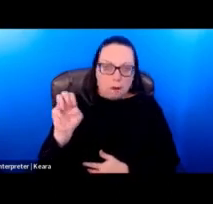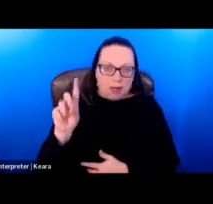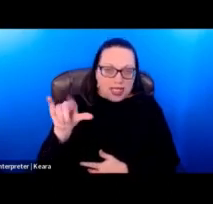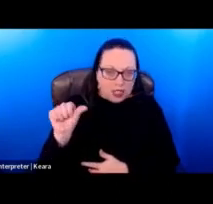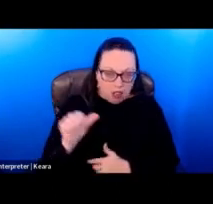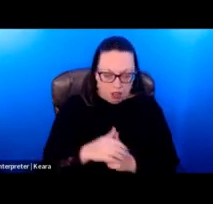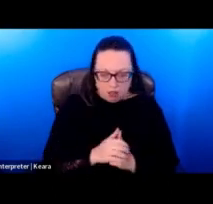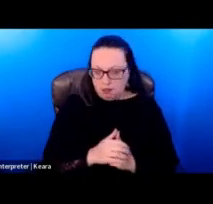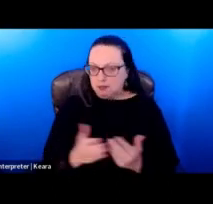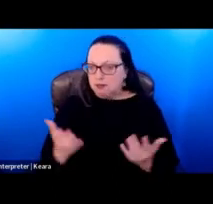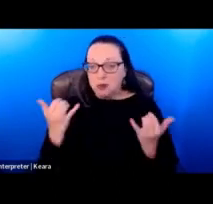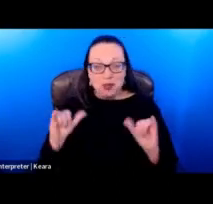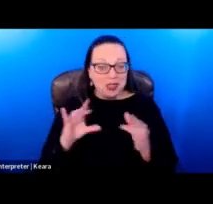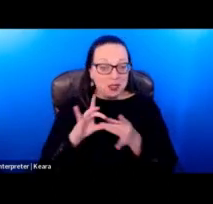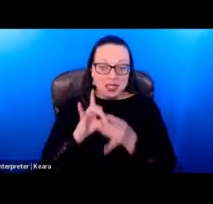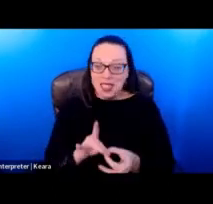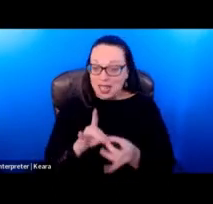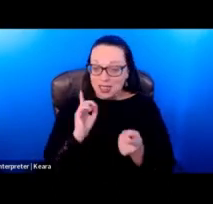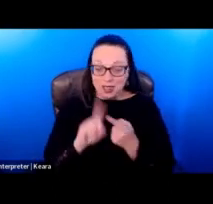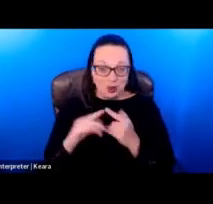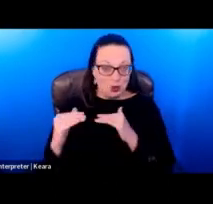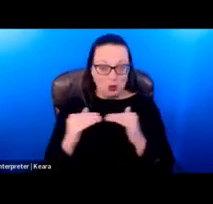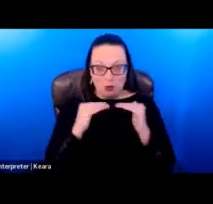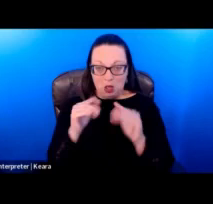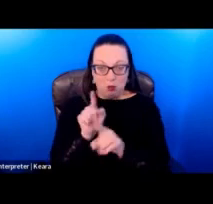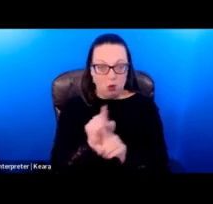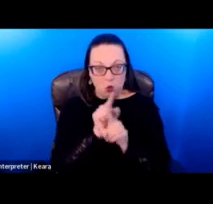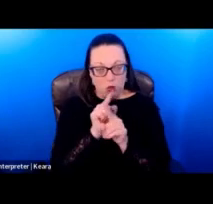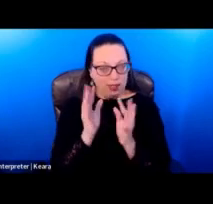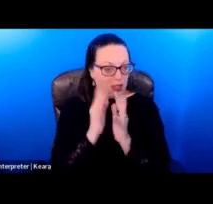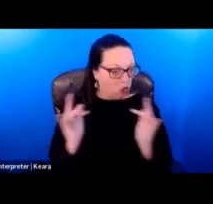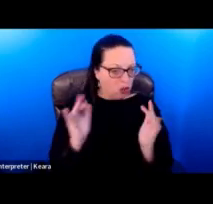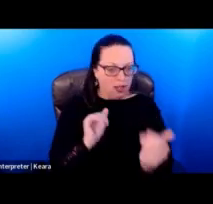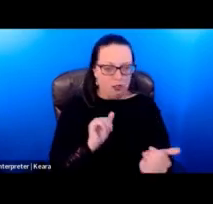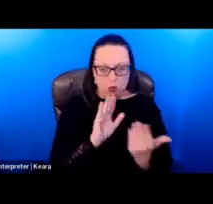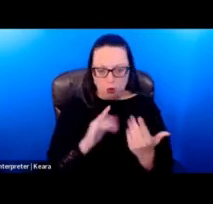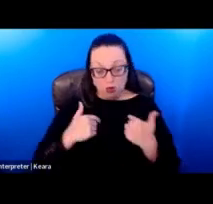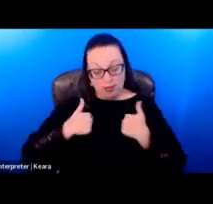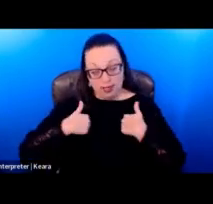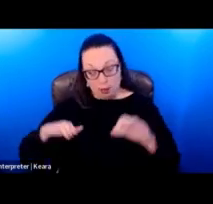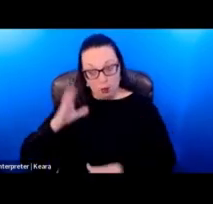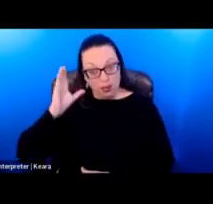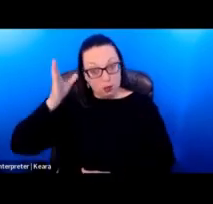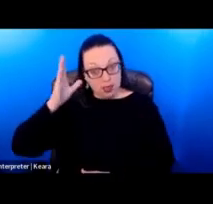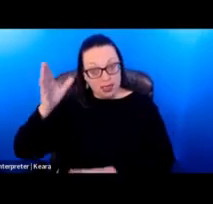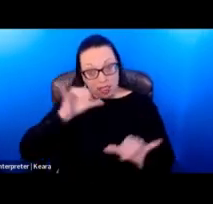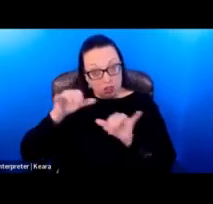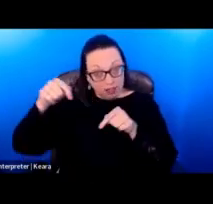we're still we're all still connected to peer mentoring in a variety of ways. I'm doing presentations like this. And,